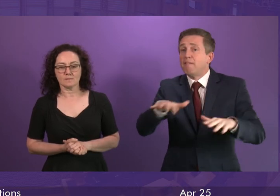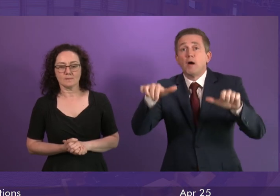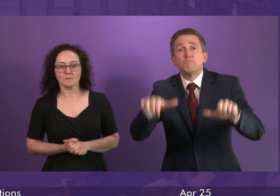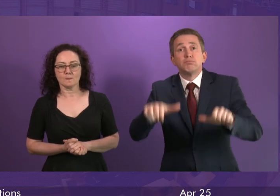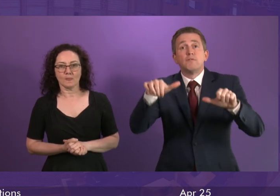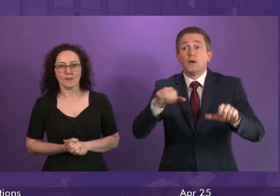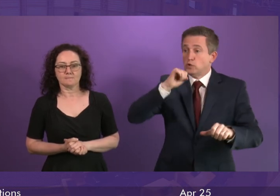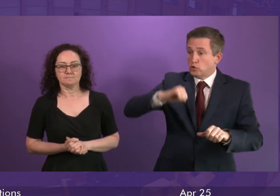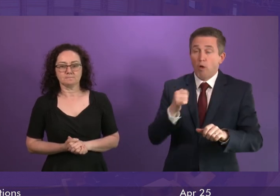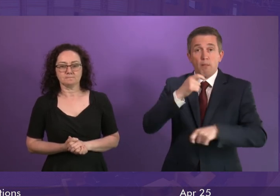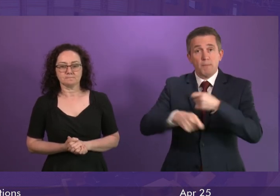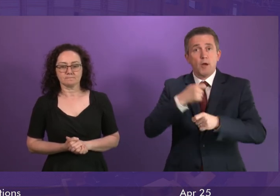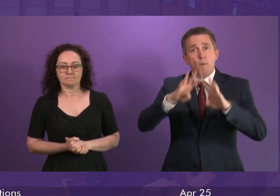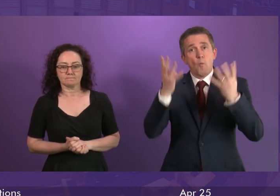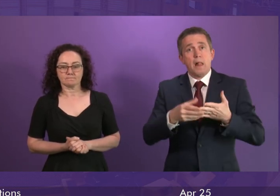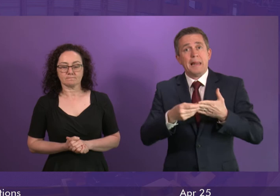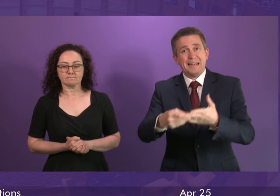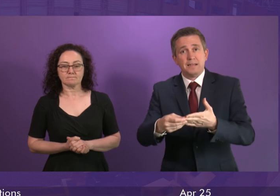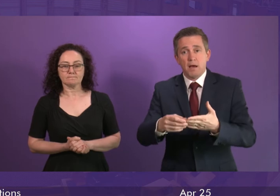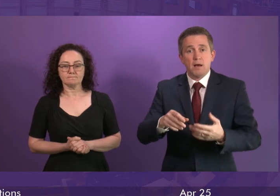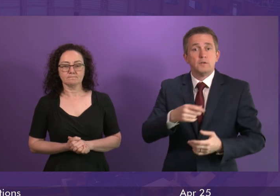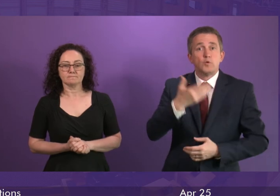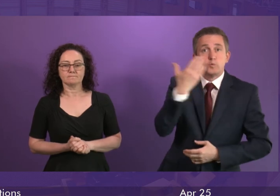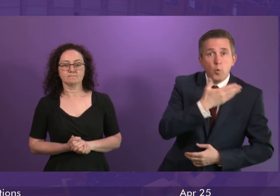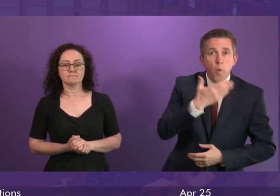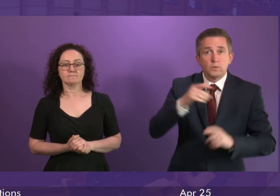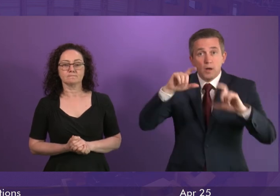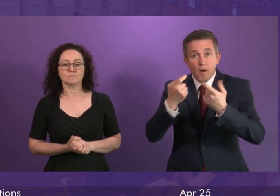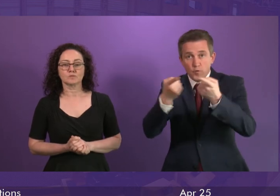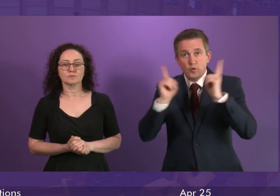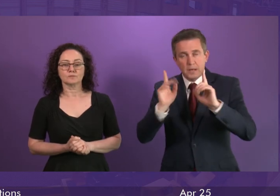leader, giving legal underpinning to the provision in schools, colleges and universities that